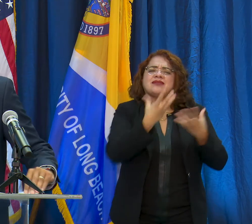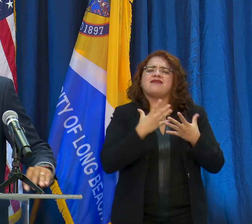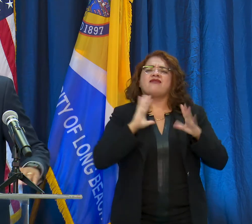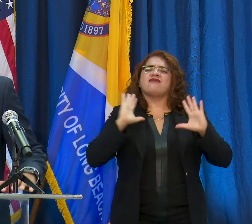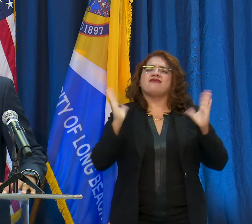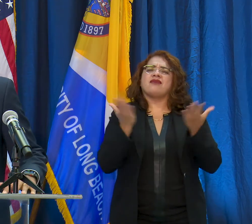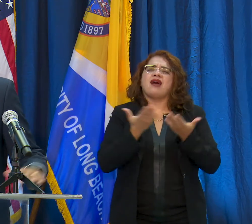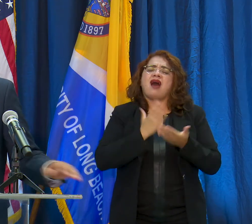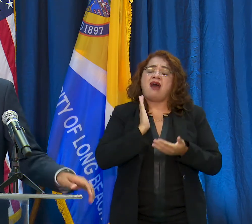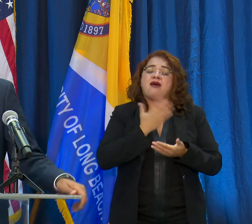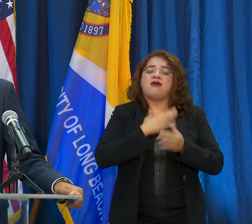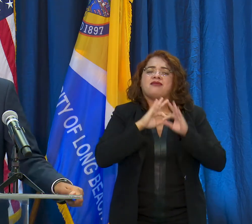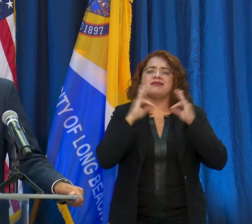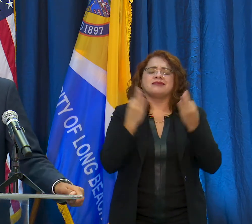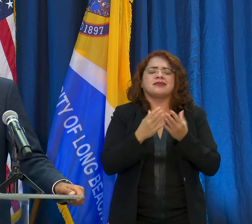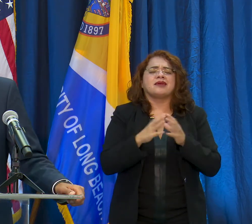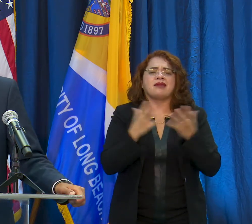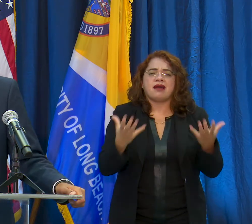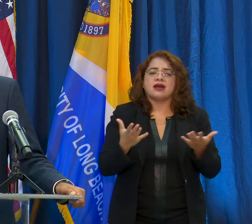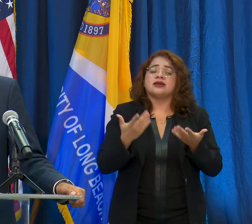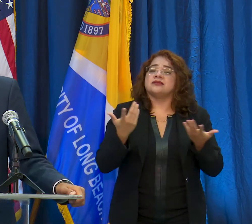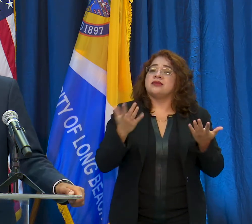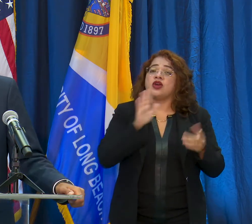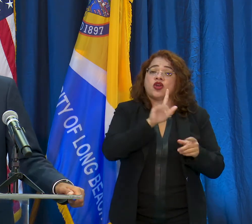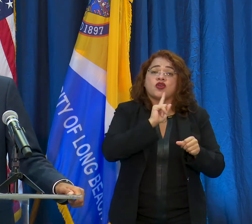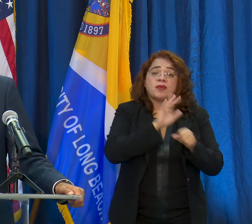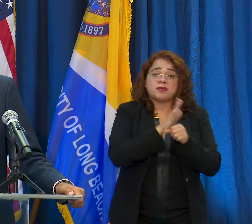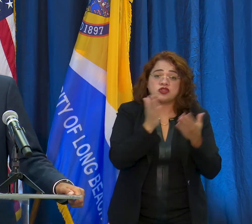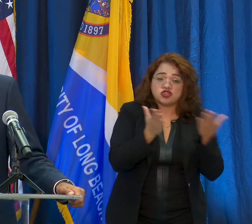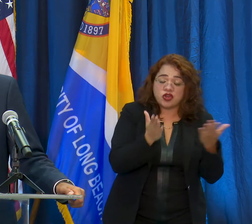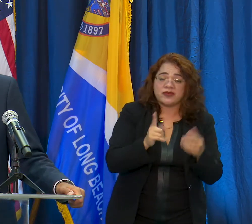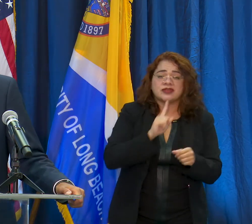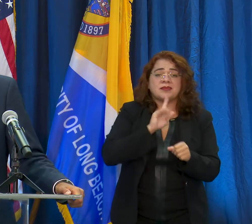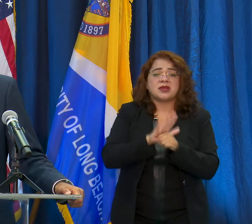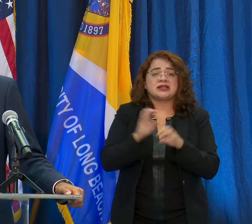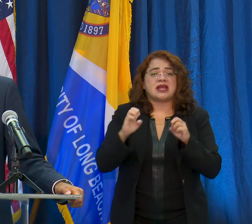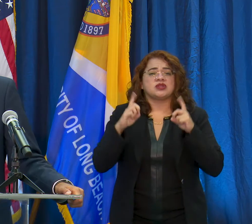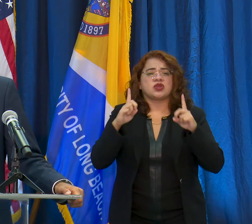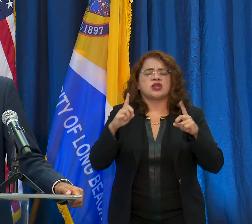I want to add that my brother and I want to thank the nurses and